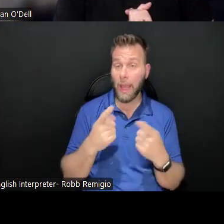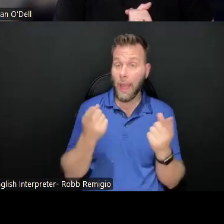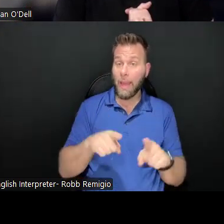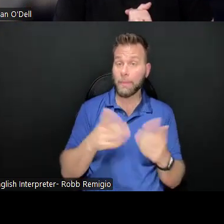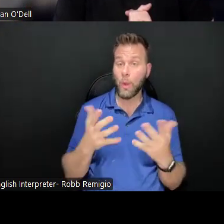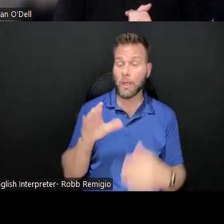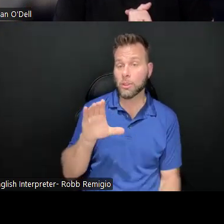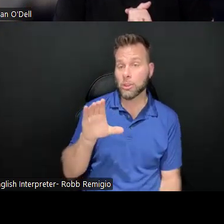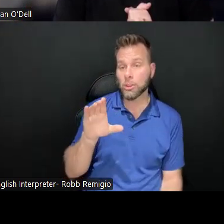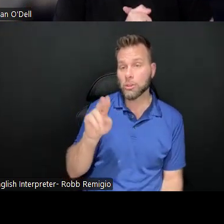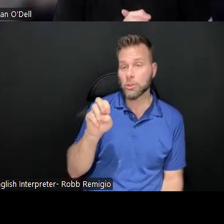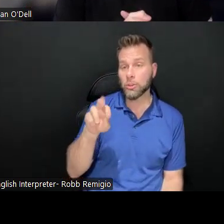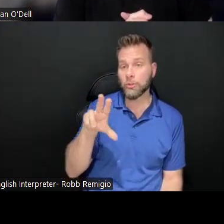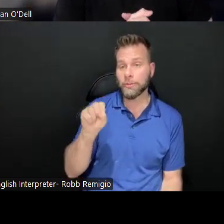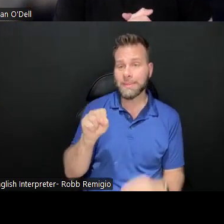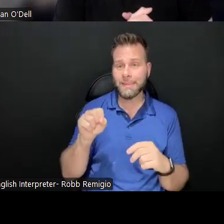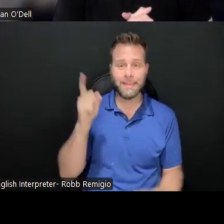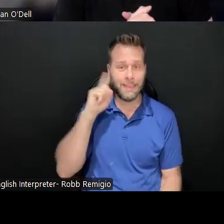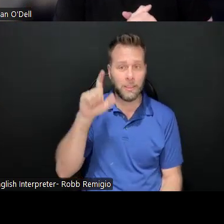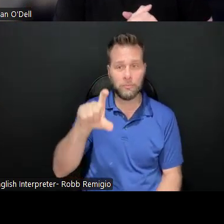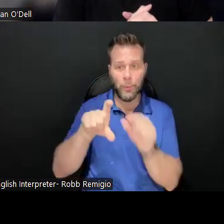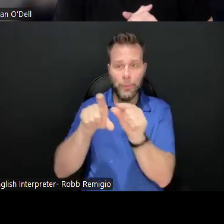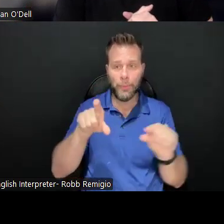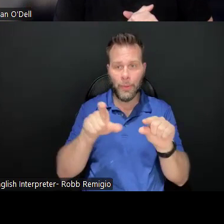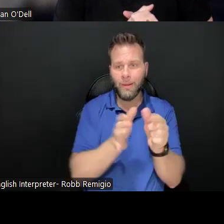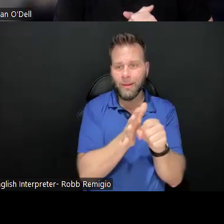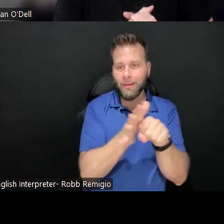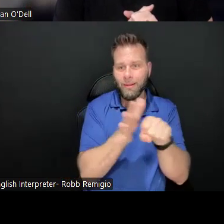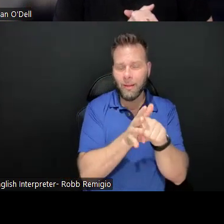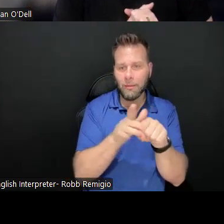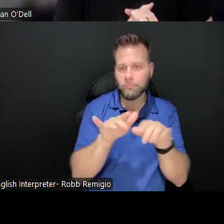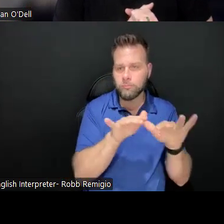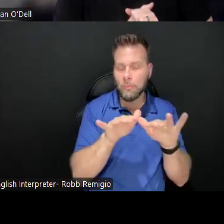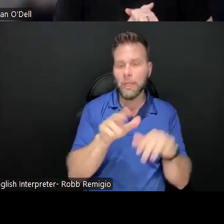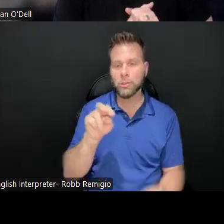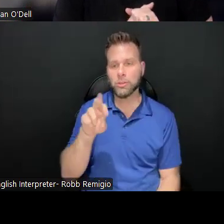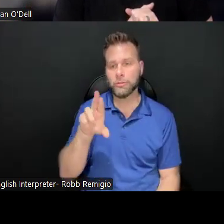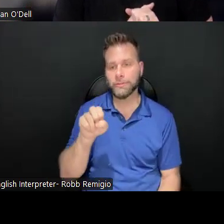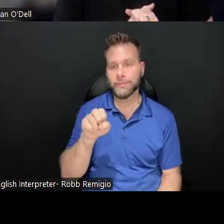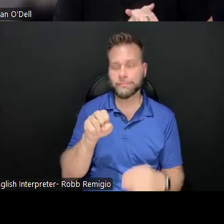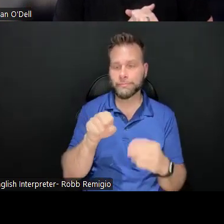happens is the nerves in the ear die, which is why the most common complaint is not "I can't